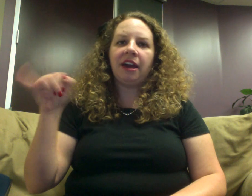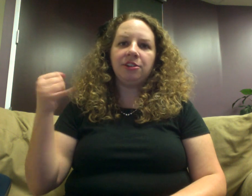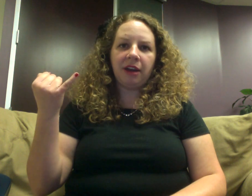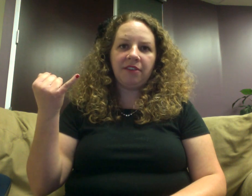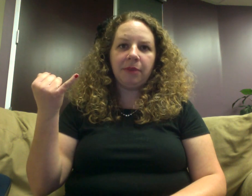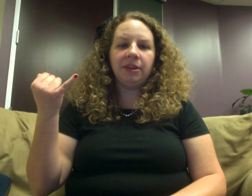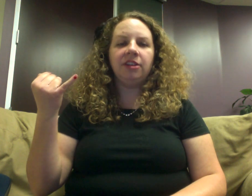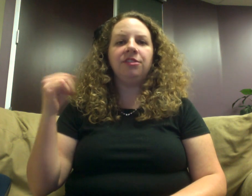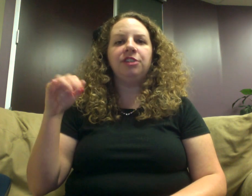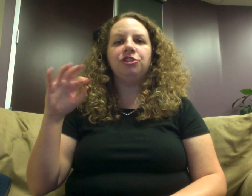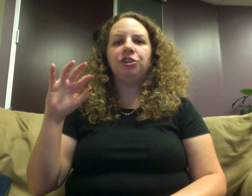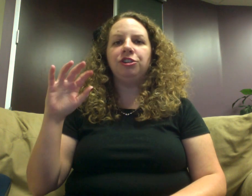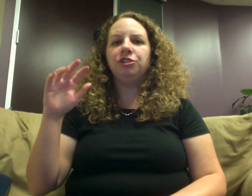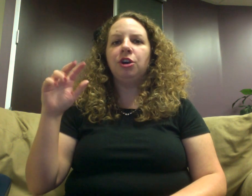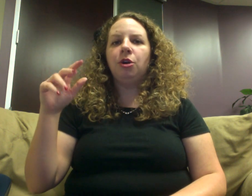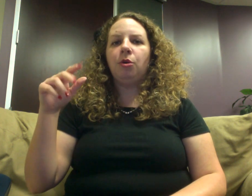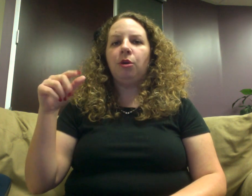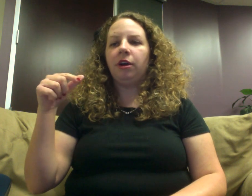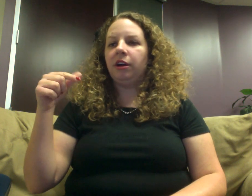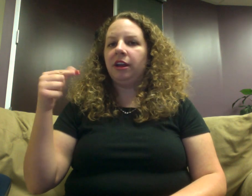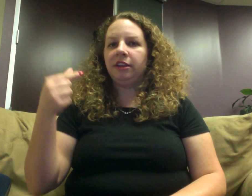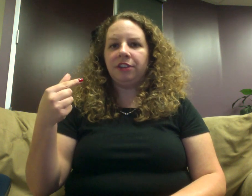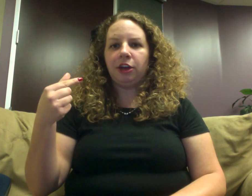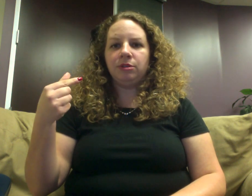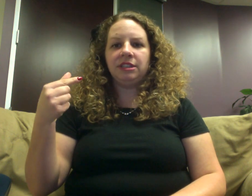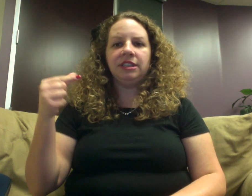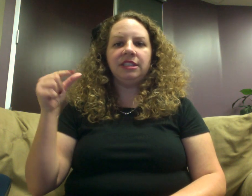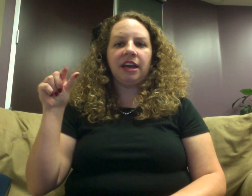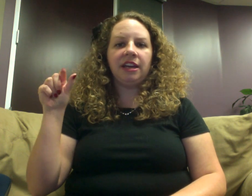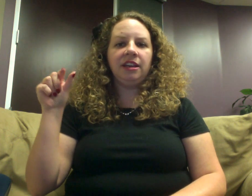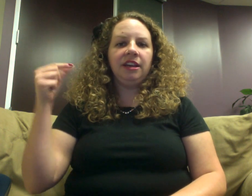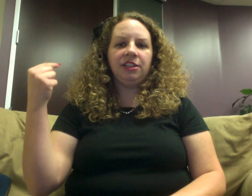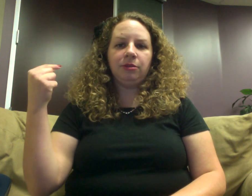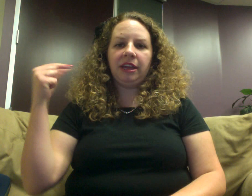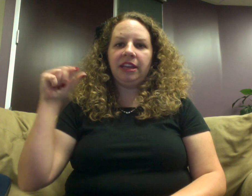as you have maybe a letter that turns or a letter that goes to the side, it's okay to